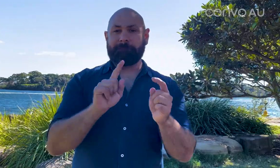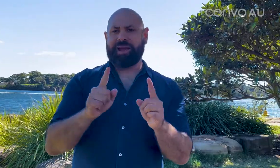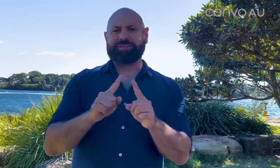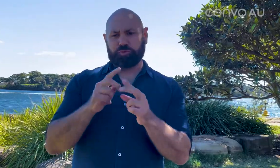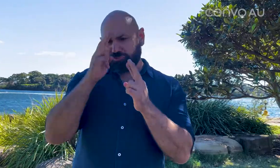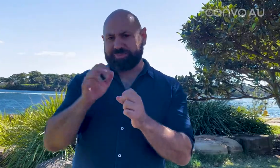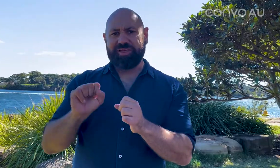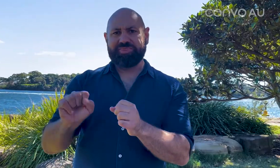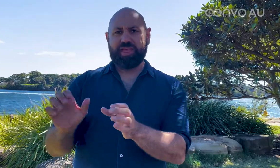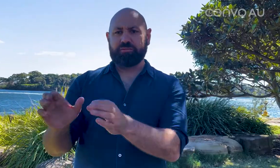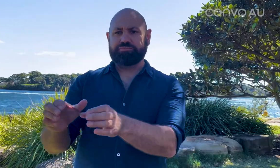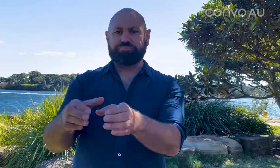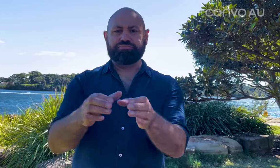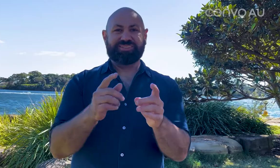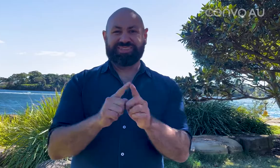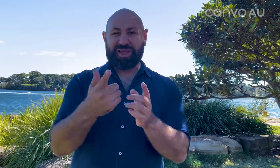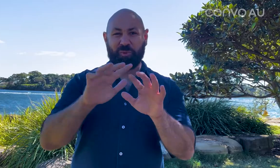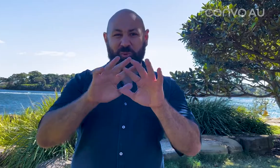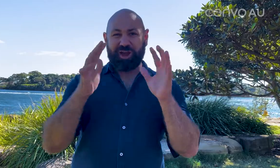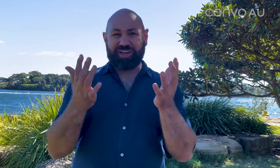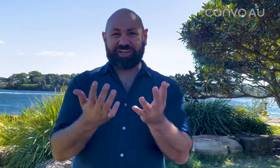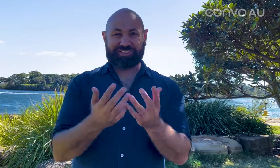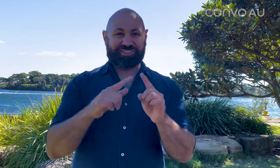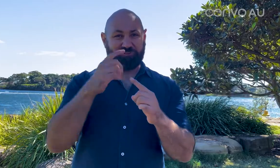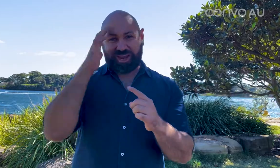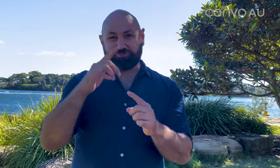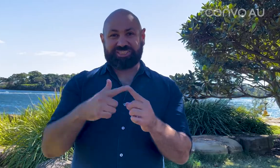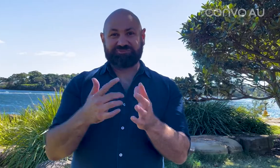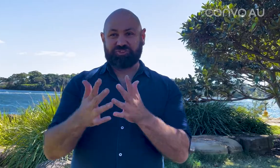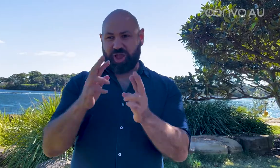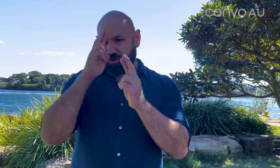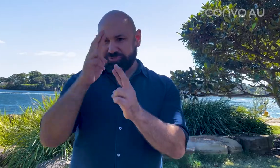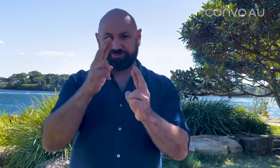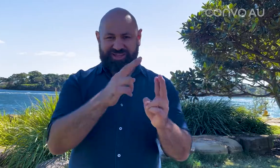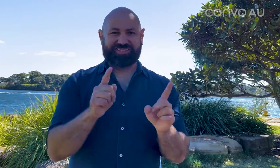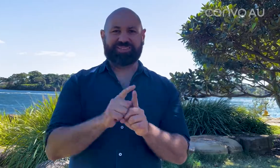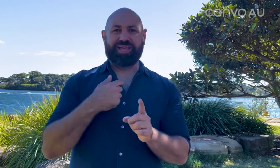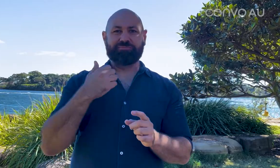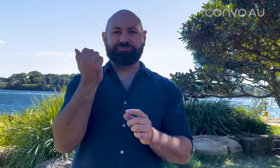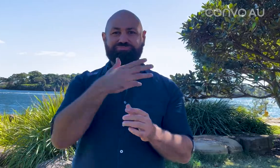but it should not stop people from recognising and respecting each country’s unique sign language. Some countries also have indigenous sign languages, for example, Aboriginal sign language,